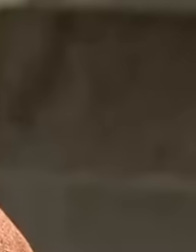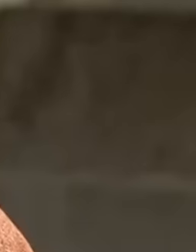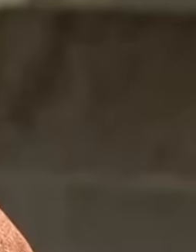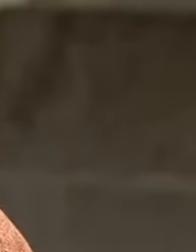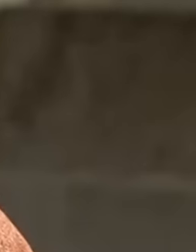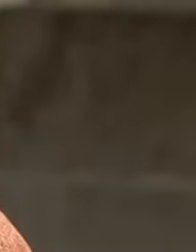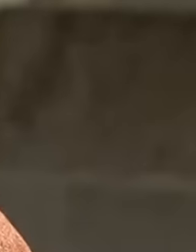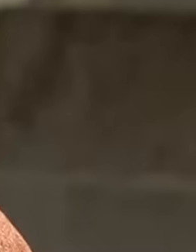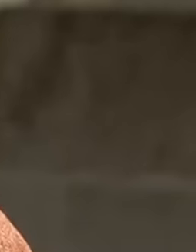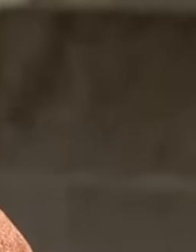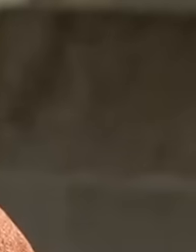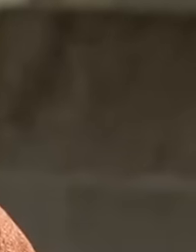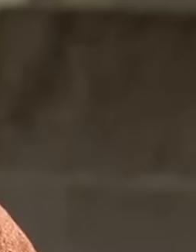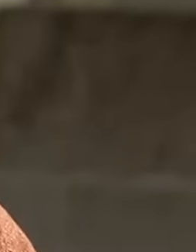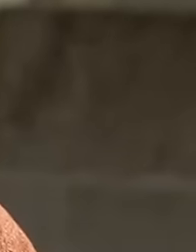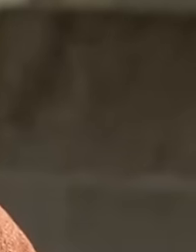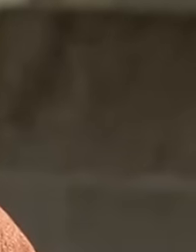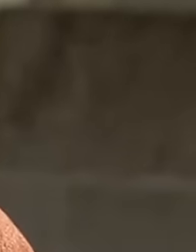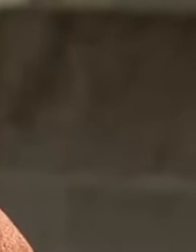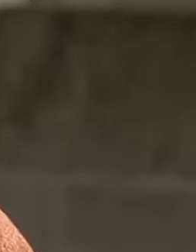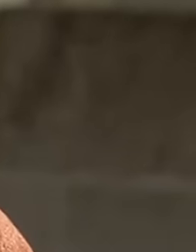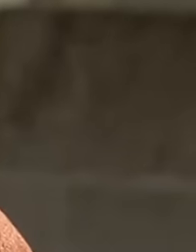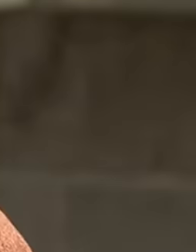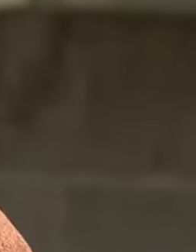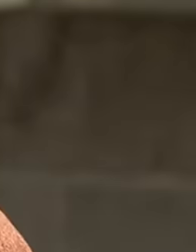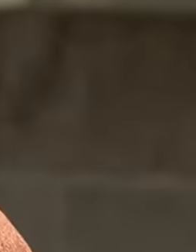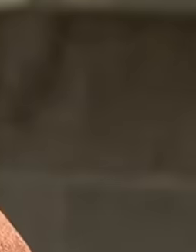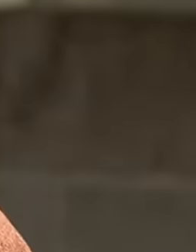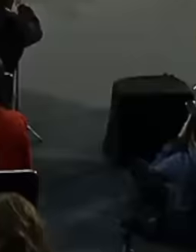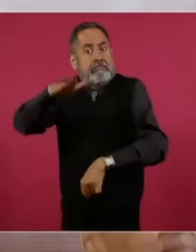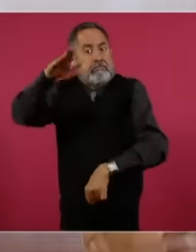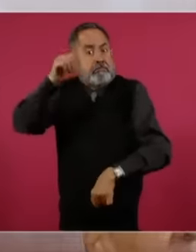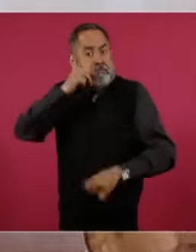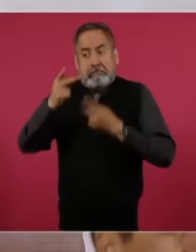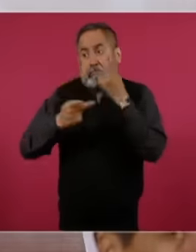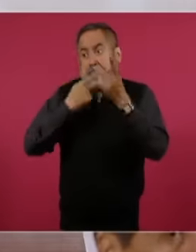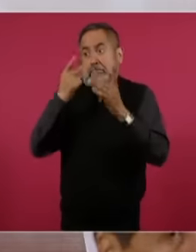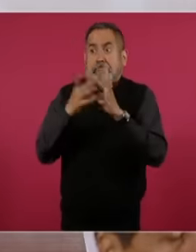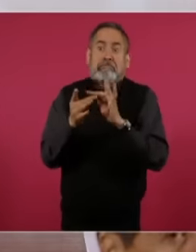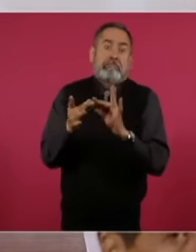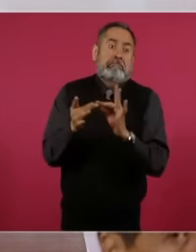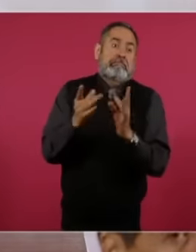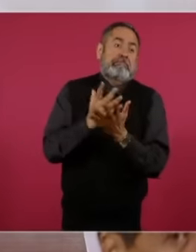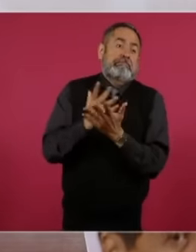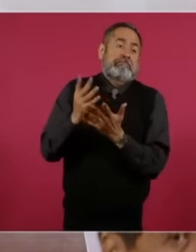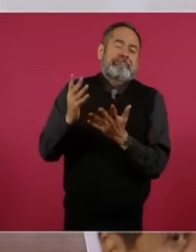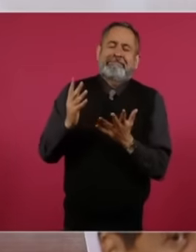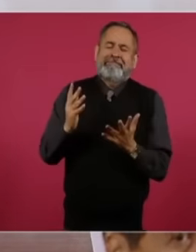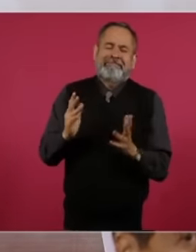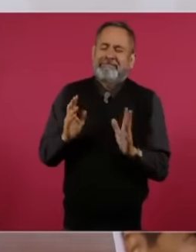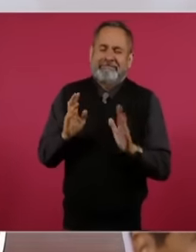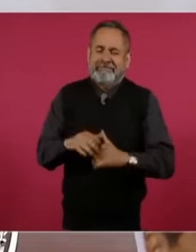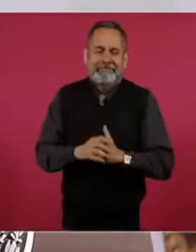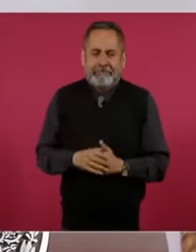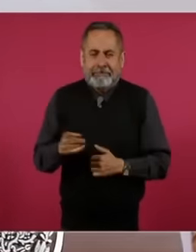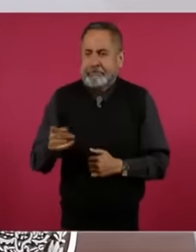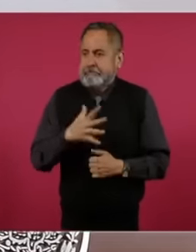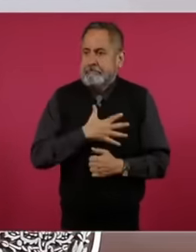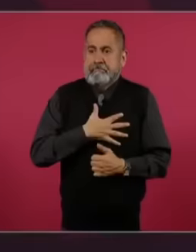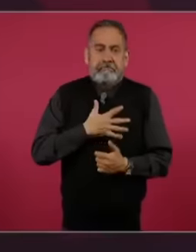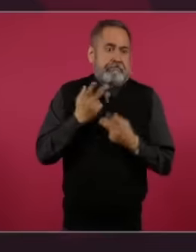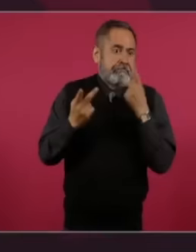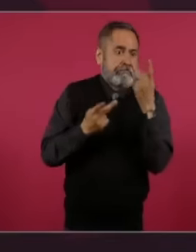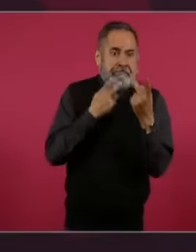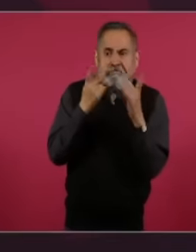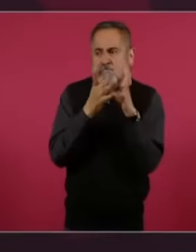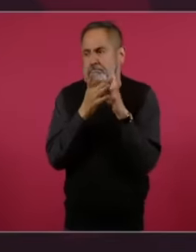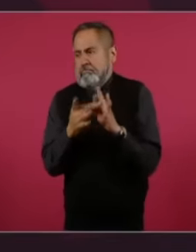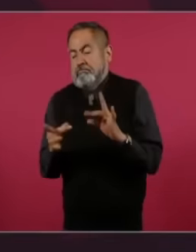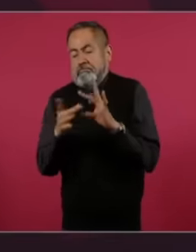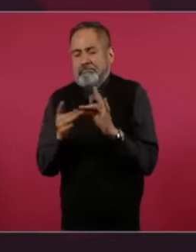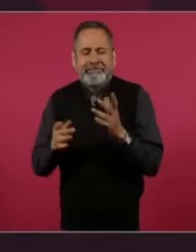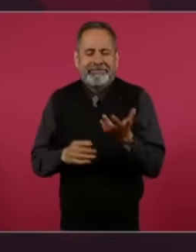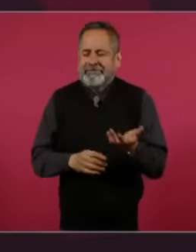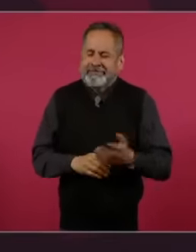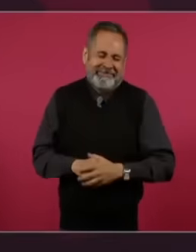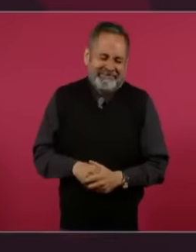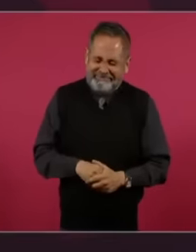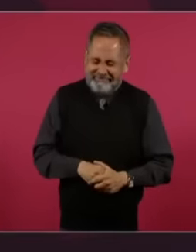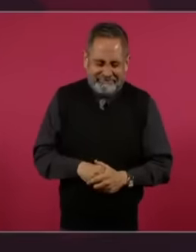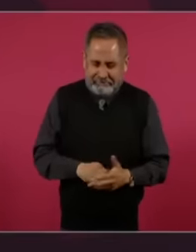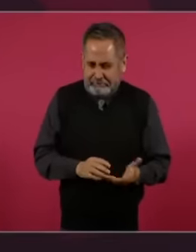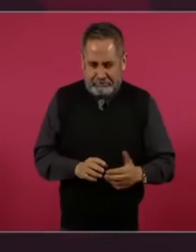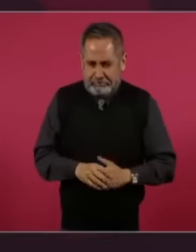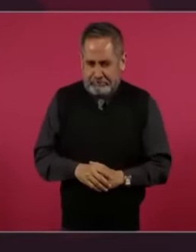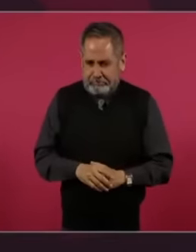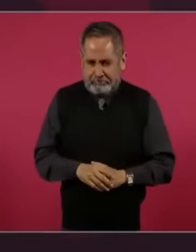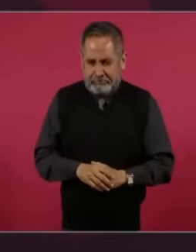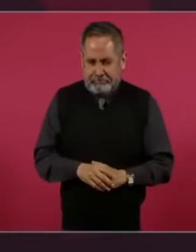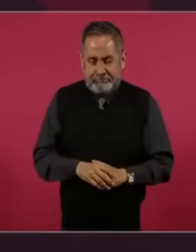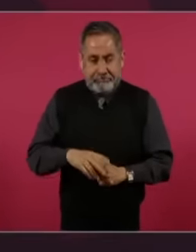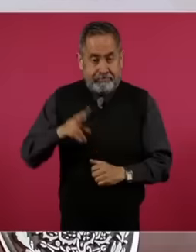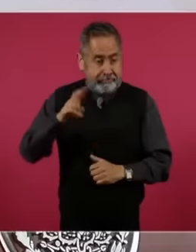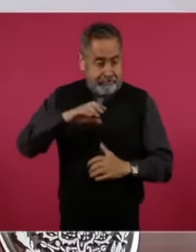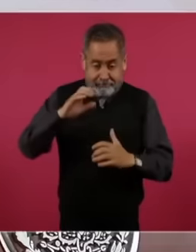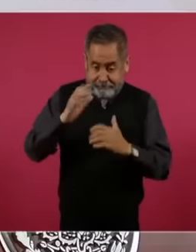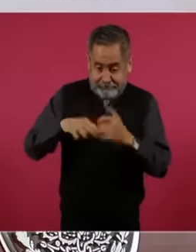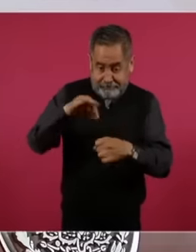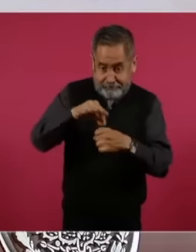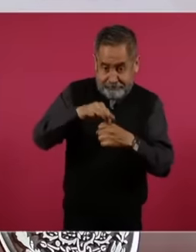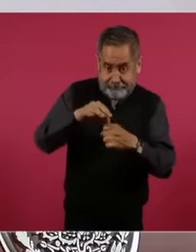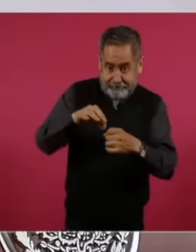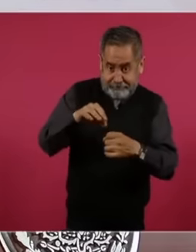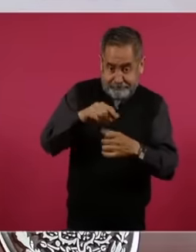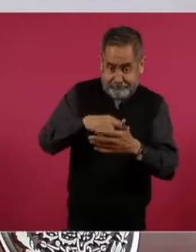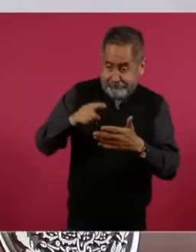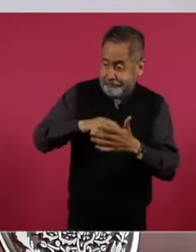usual, there is a lot of passion, however, when the elections are over and